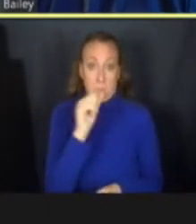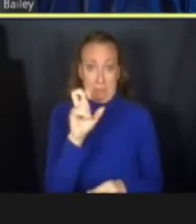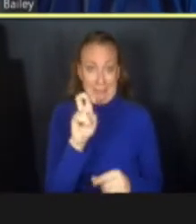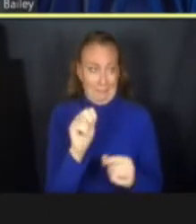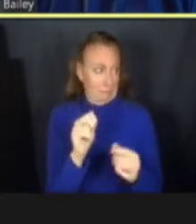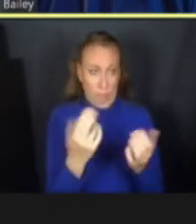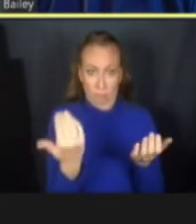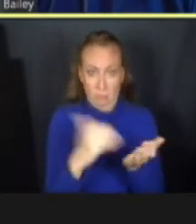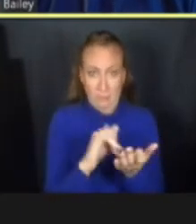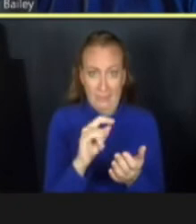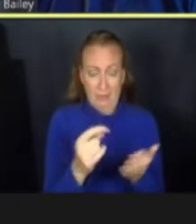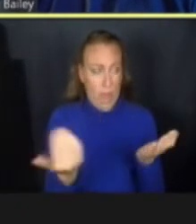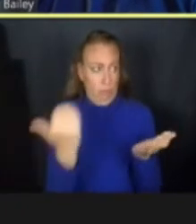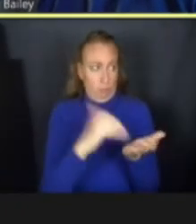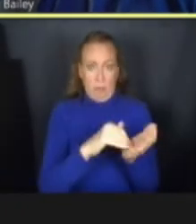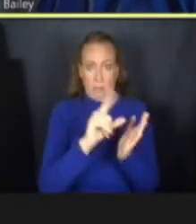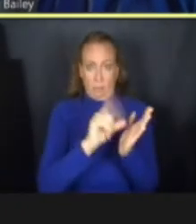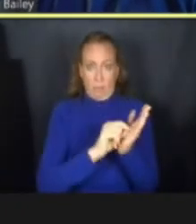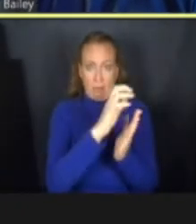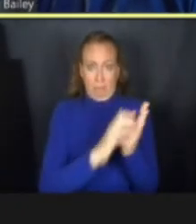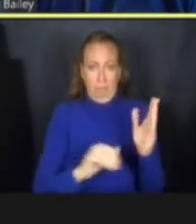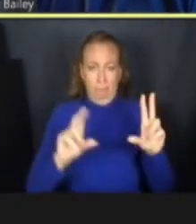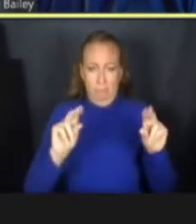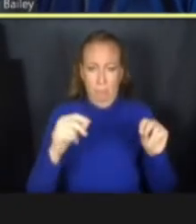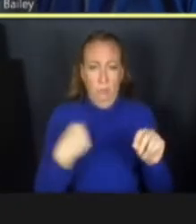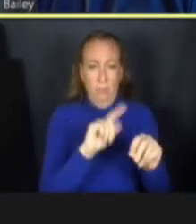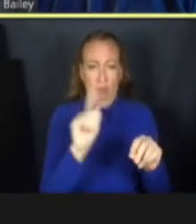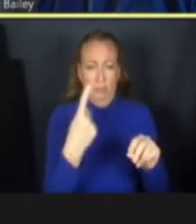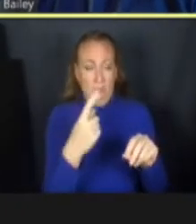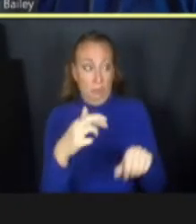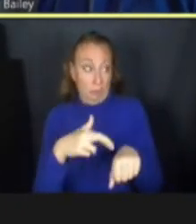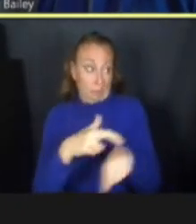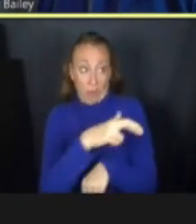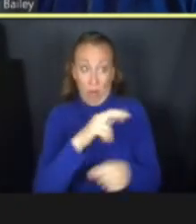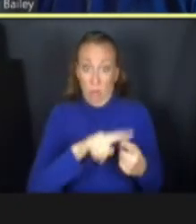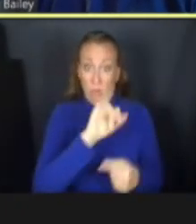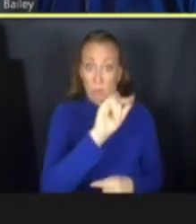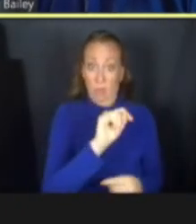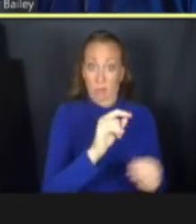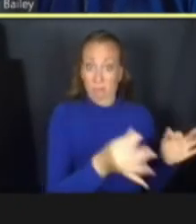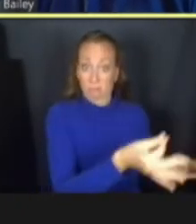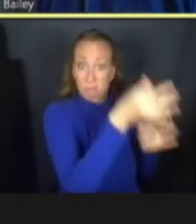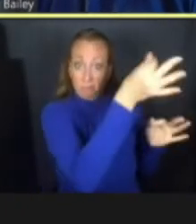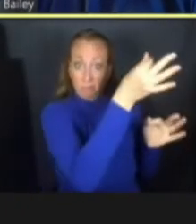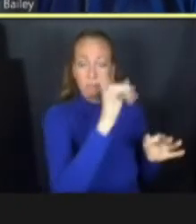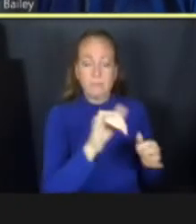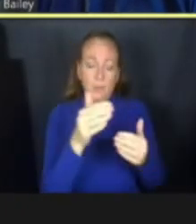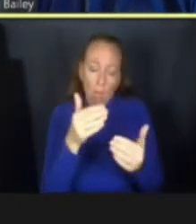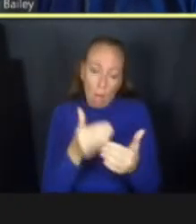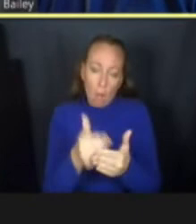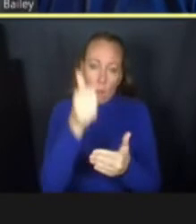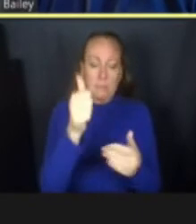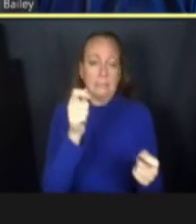We just incorporate by reference. It's the closest adaptation, that a federal agency could do